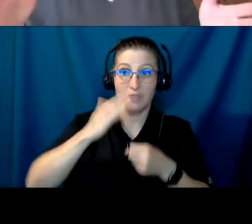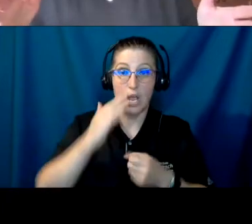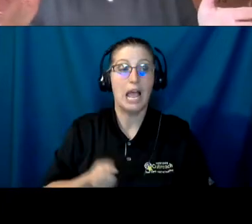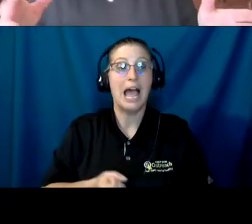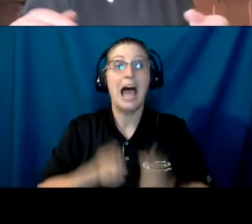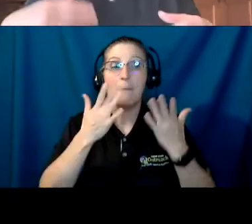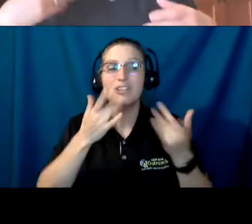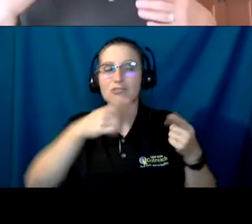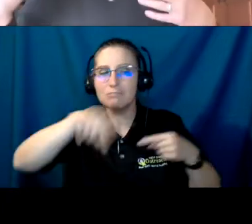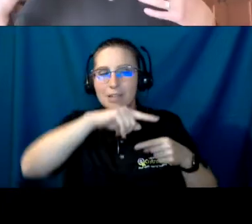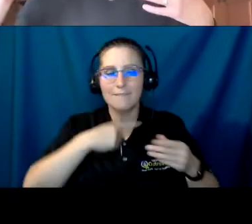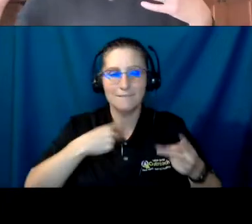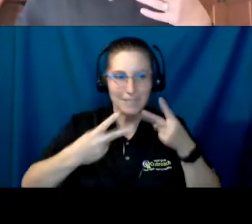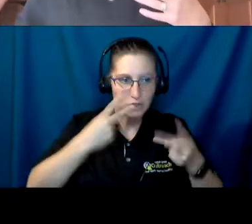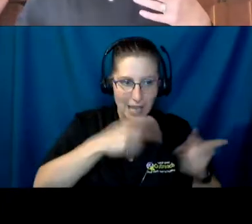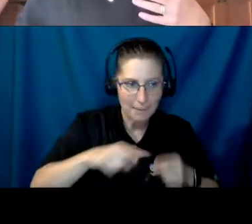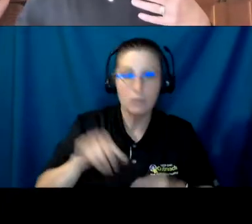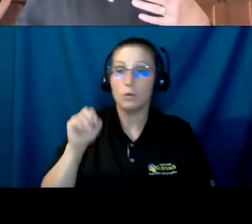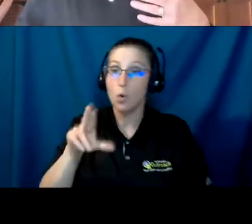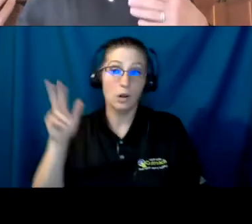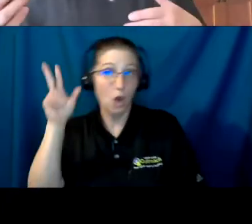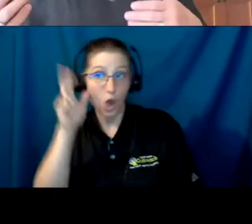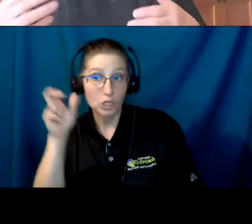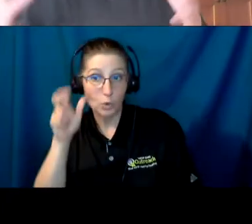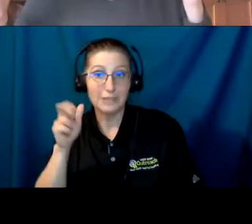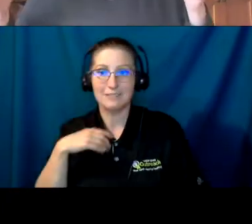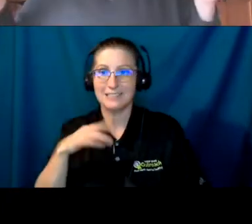on visually. Same thing with auditory, you might have students that just, you know, can't